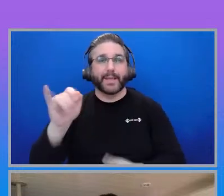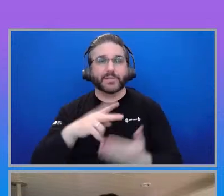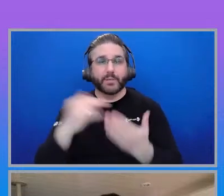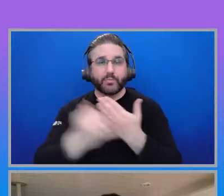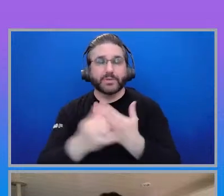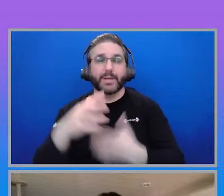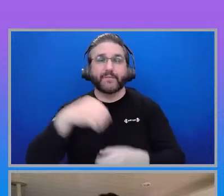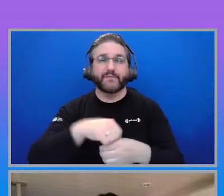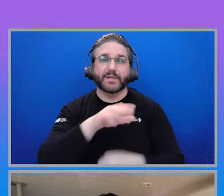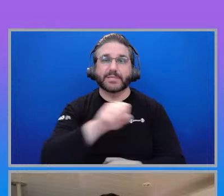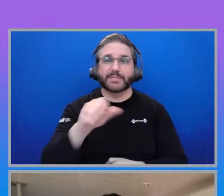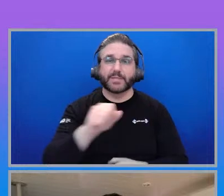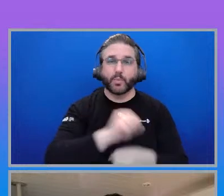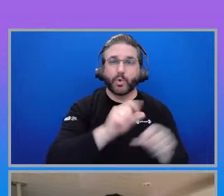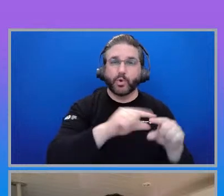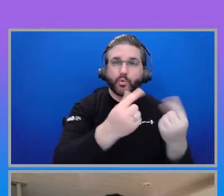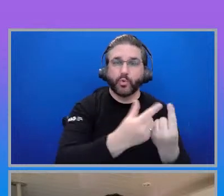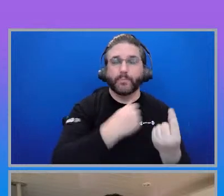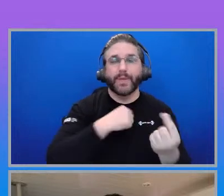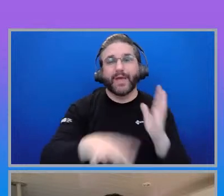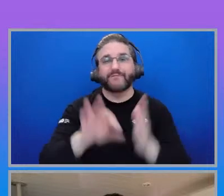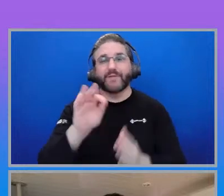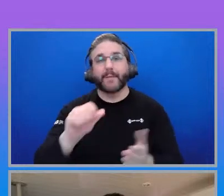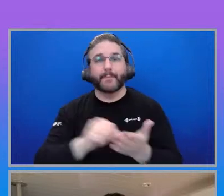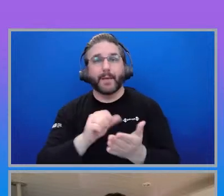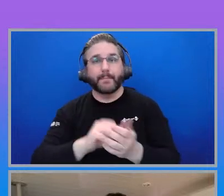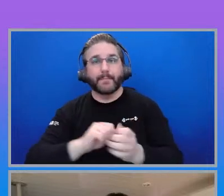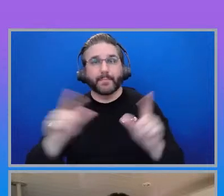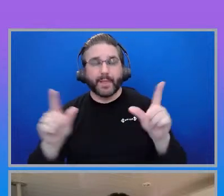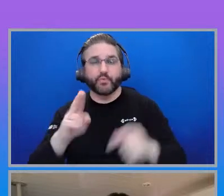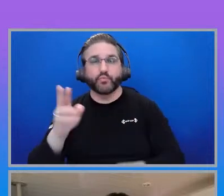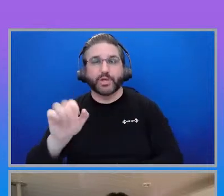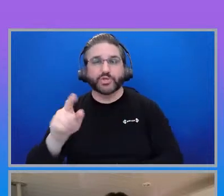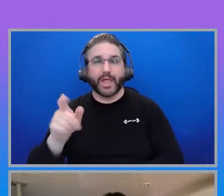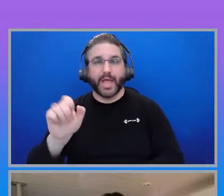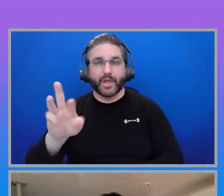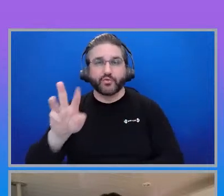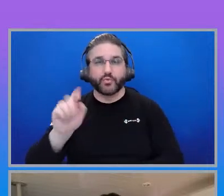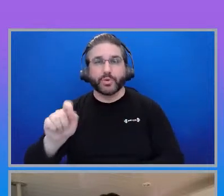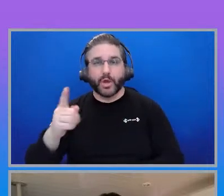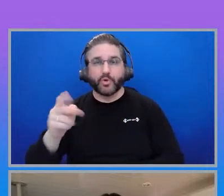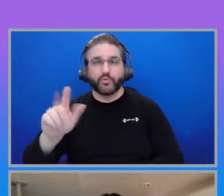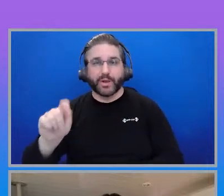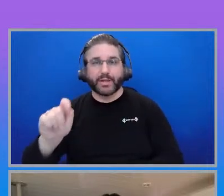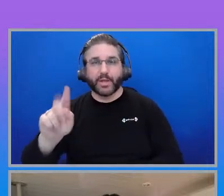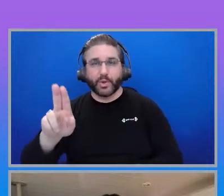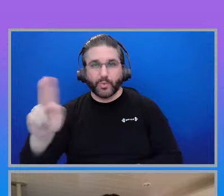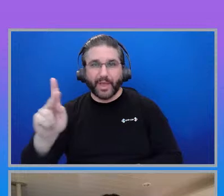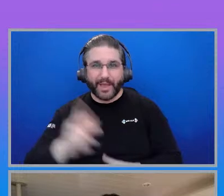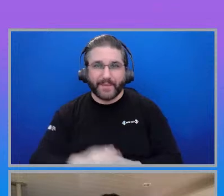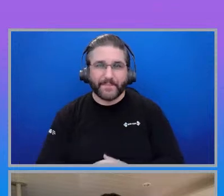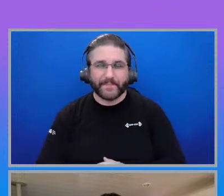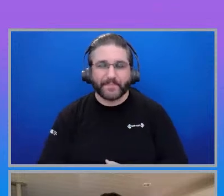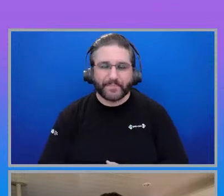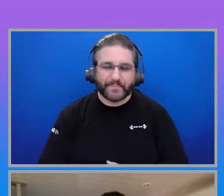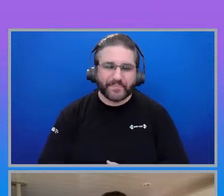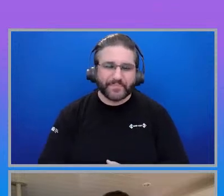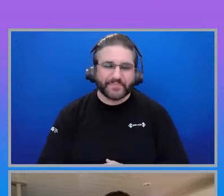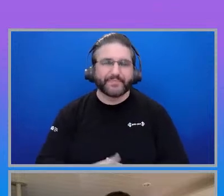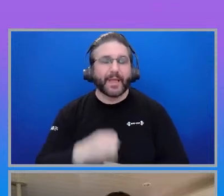working Group member and you can find my blog at Rachel Andrew.